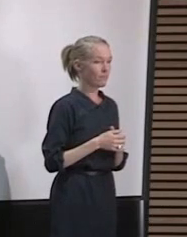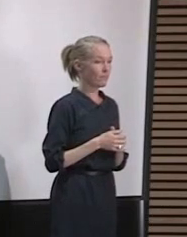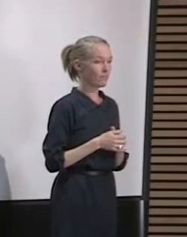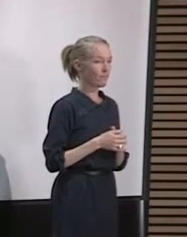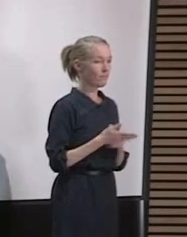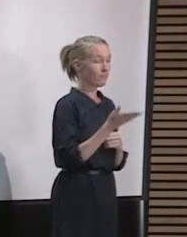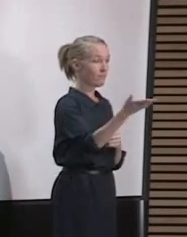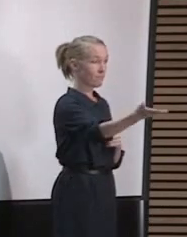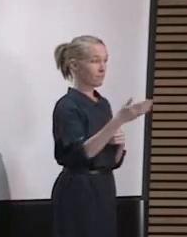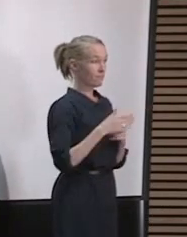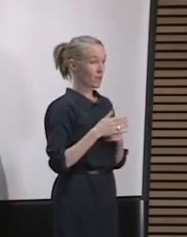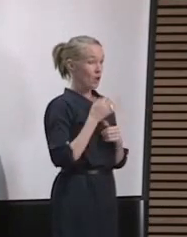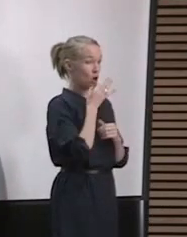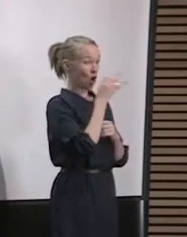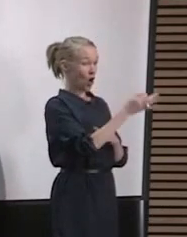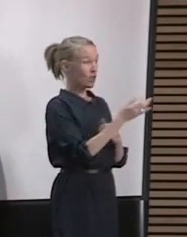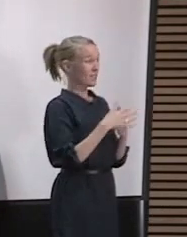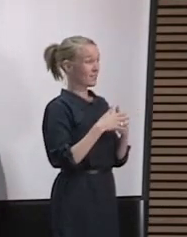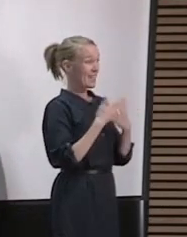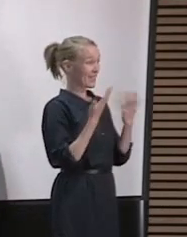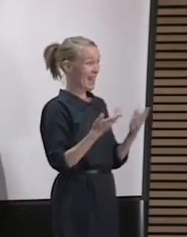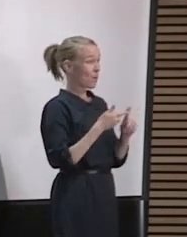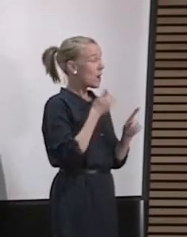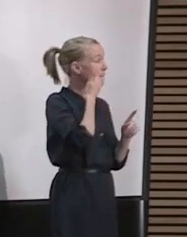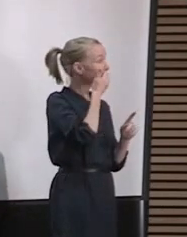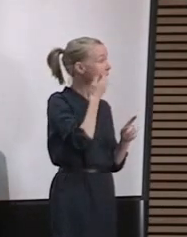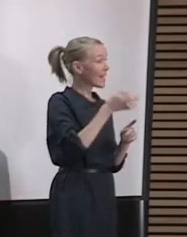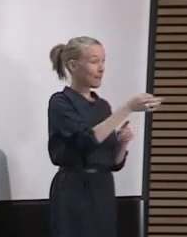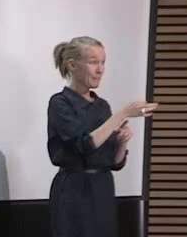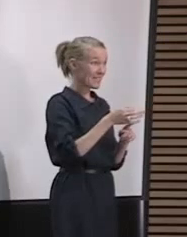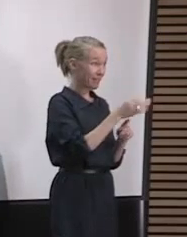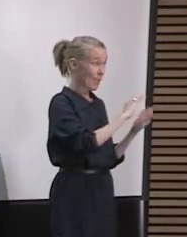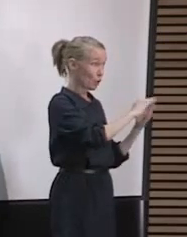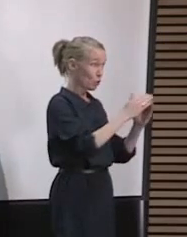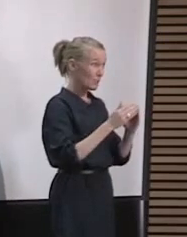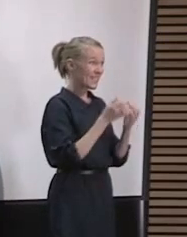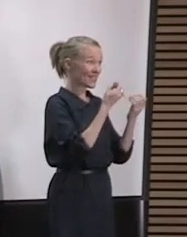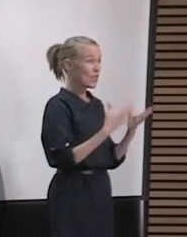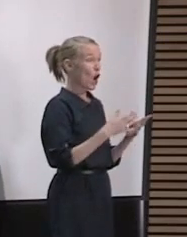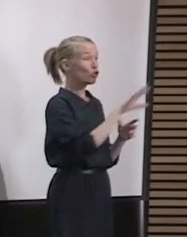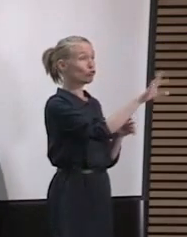of the proposal that the Maori and Pacific community is now paying a price for low-level